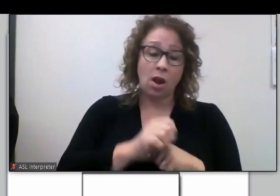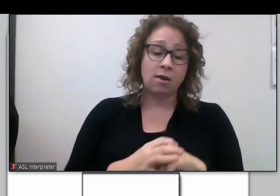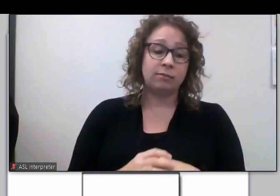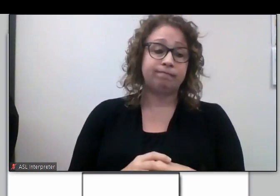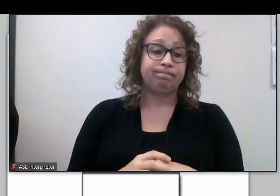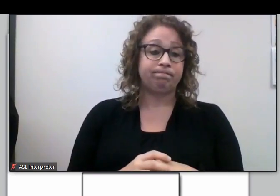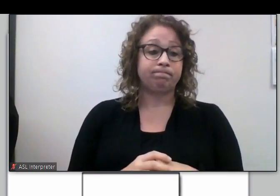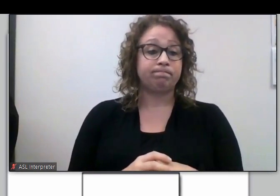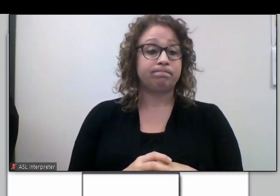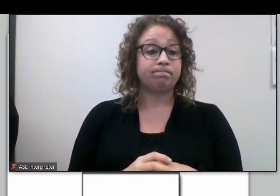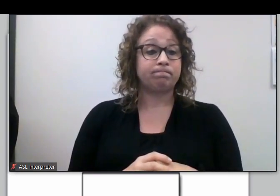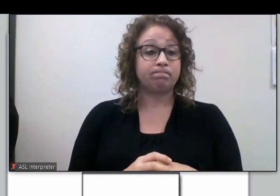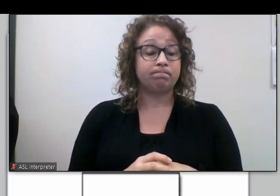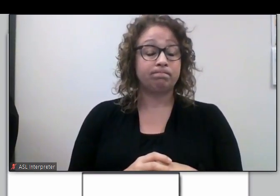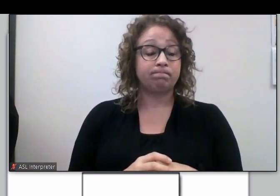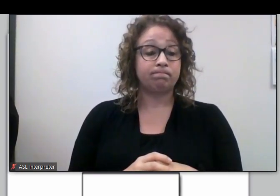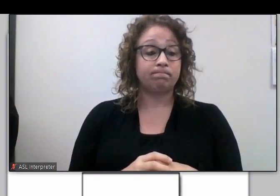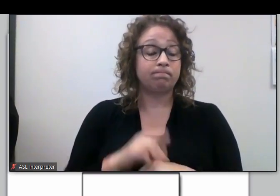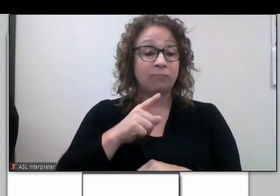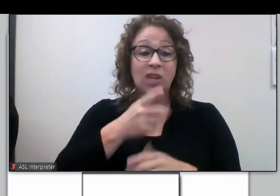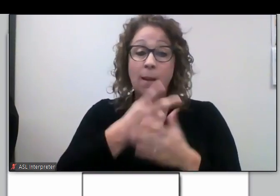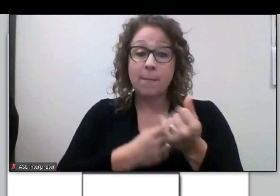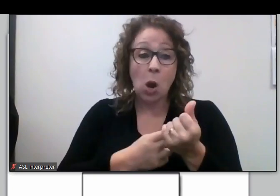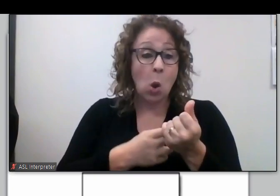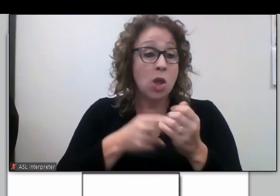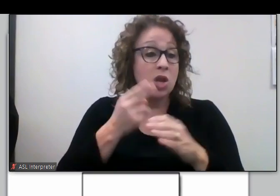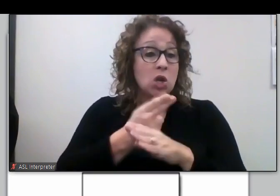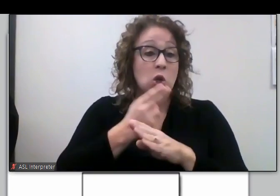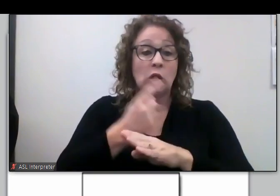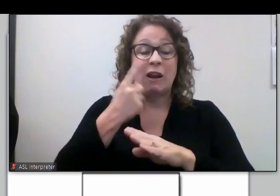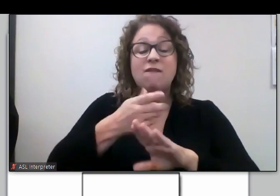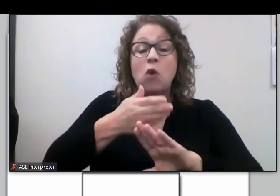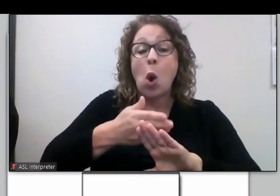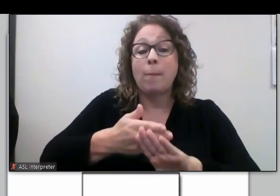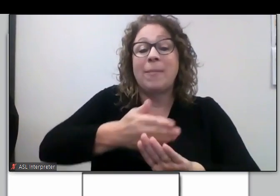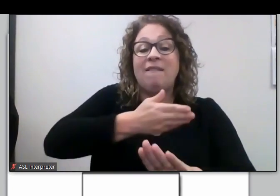and they are both used for pre-recorded video content.